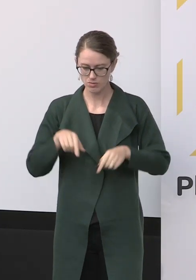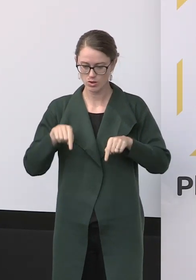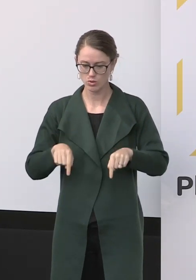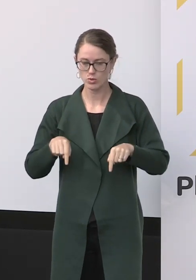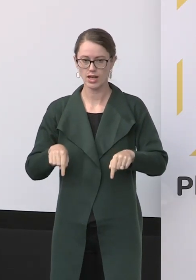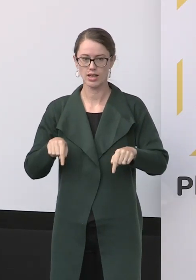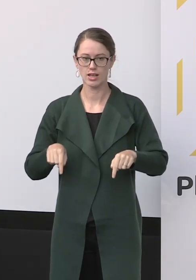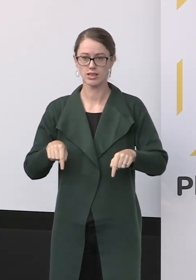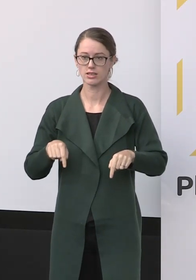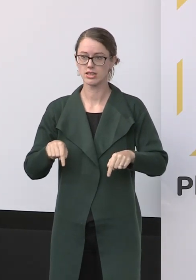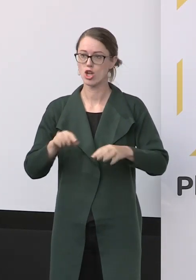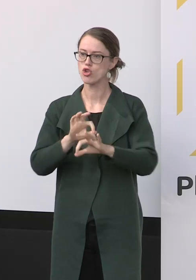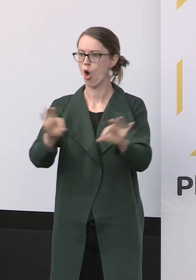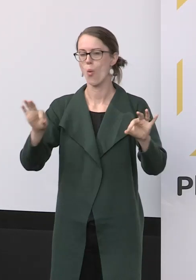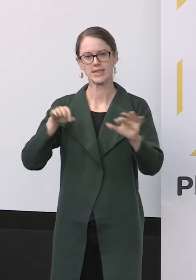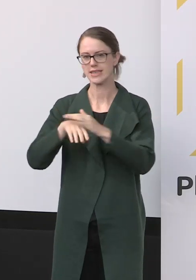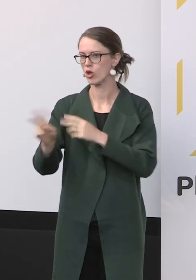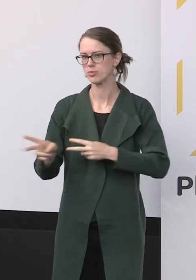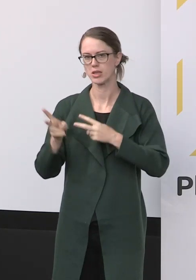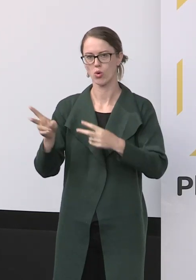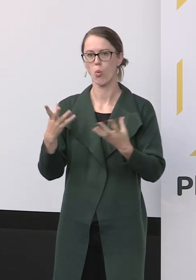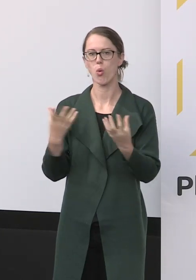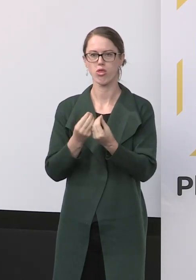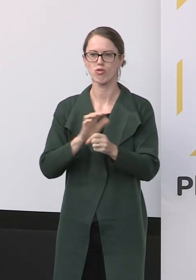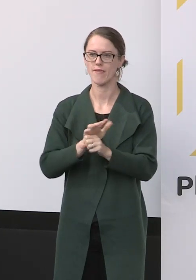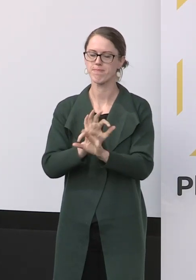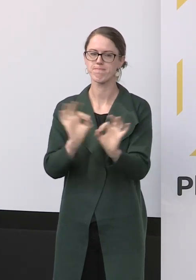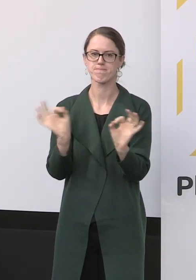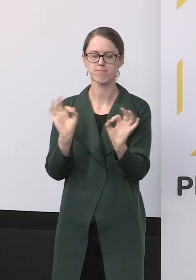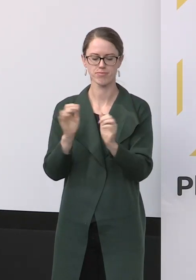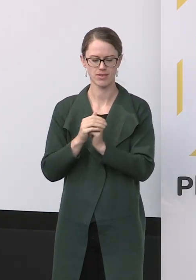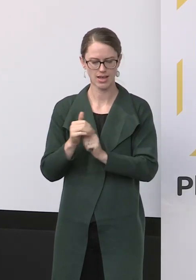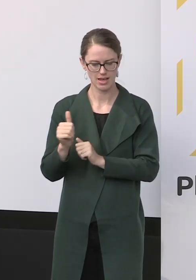COVID-19-related deaths is now